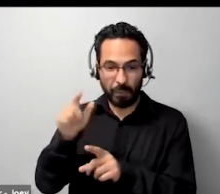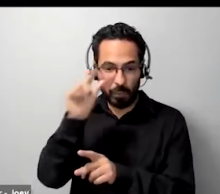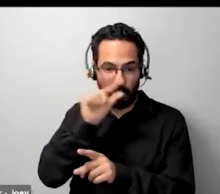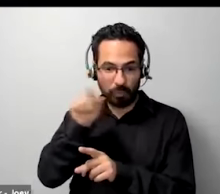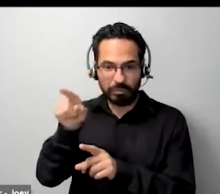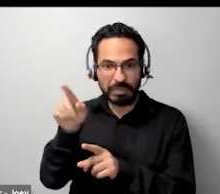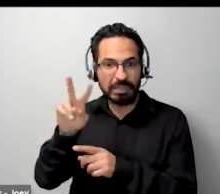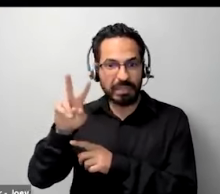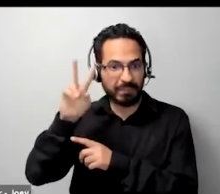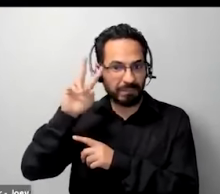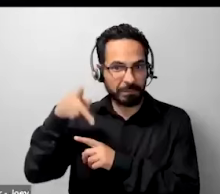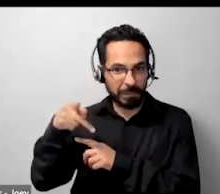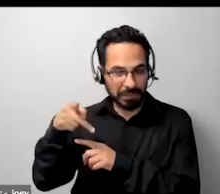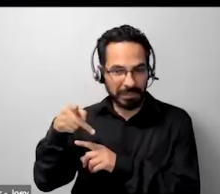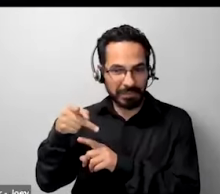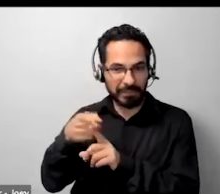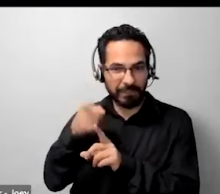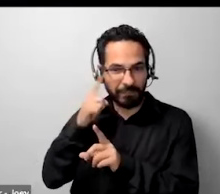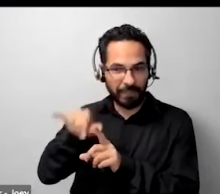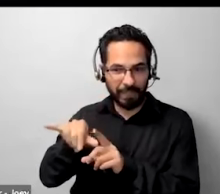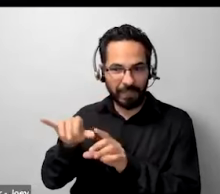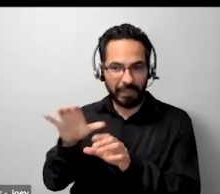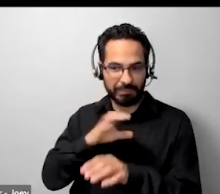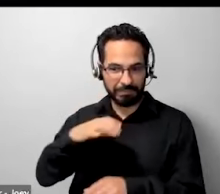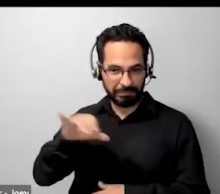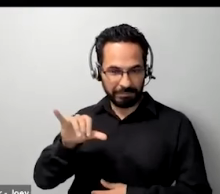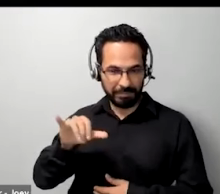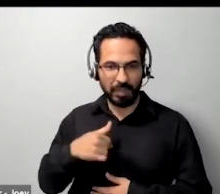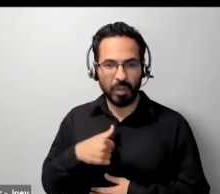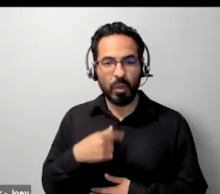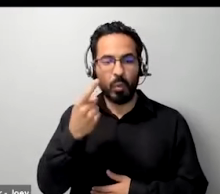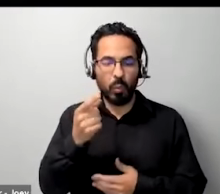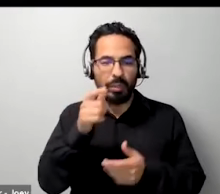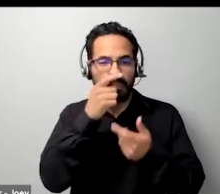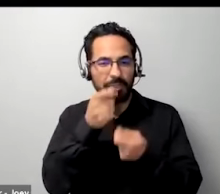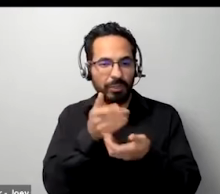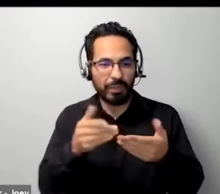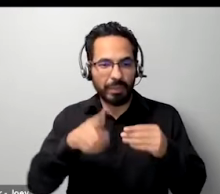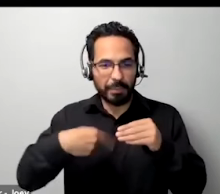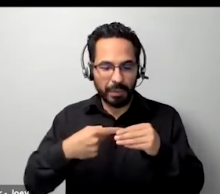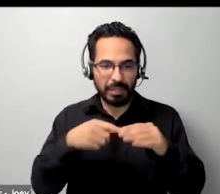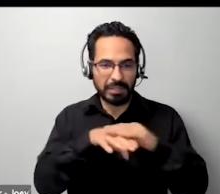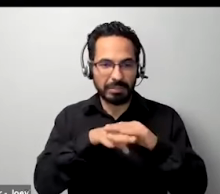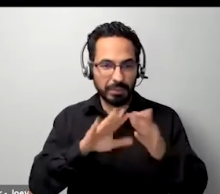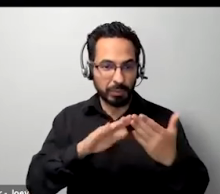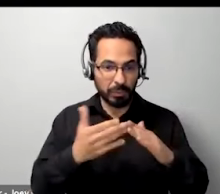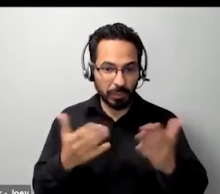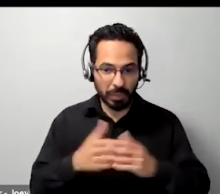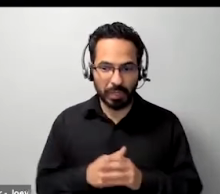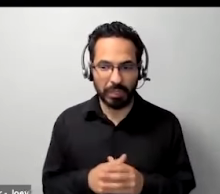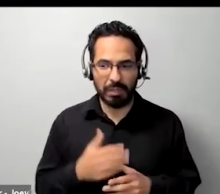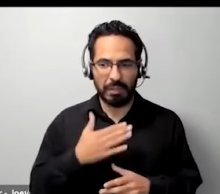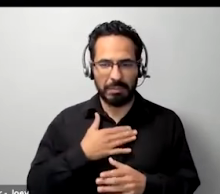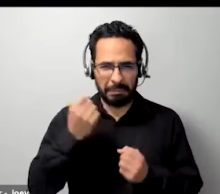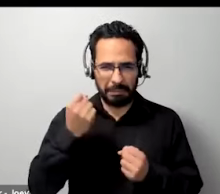So one of the interesting things about the accessibility community is in my years in doing accessibility,